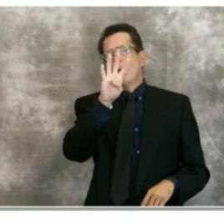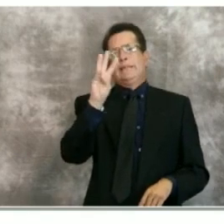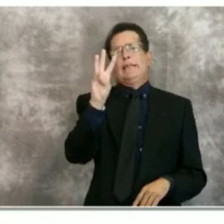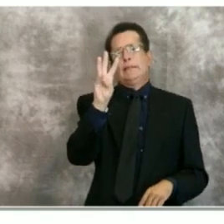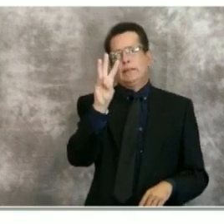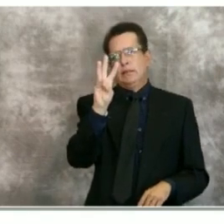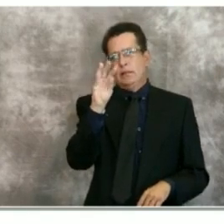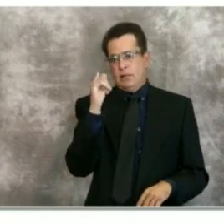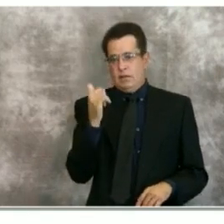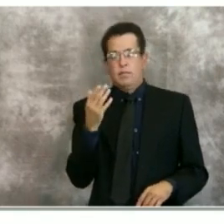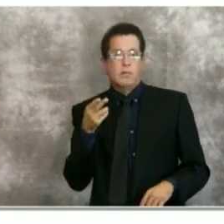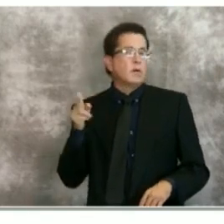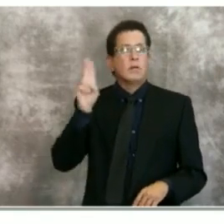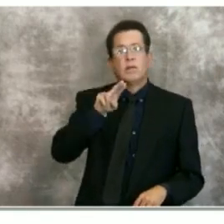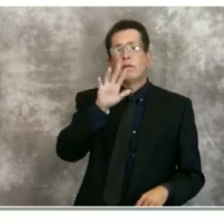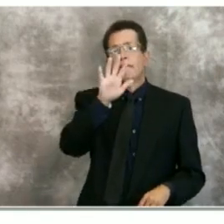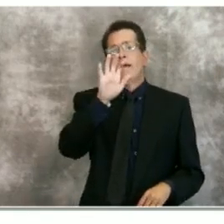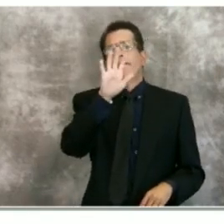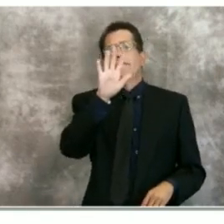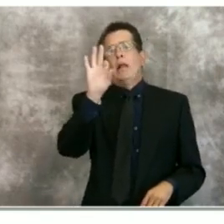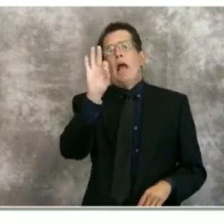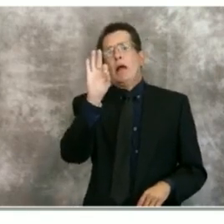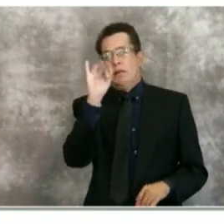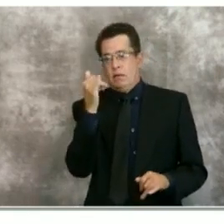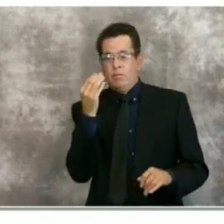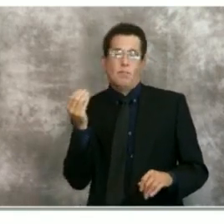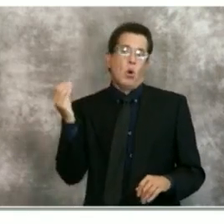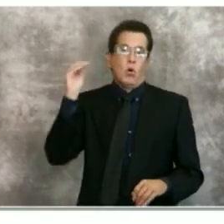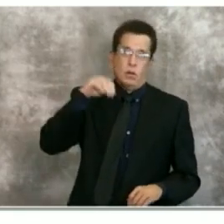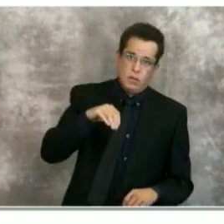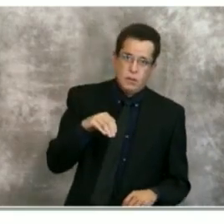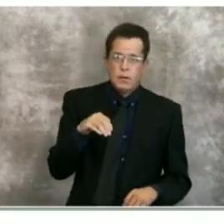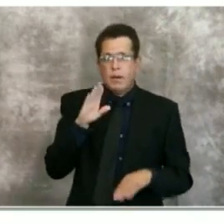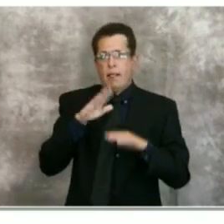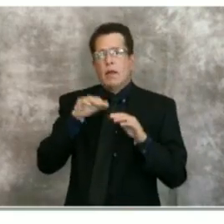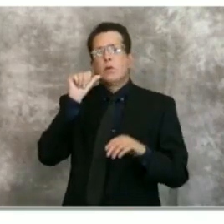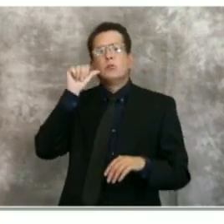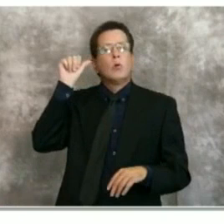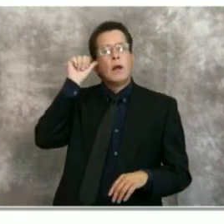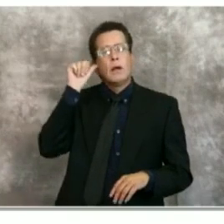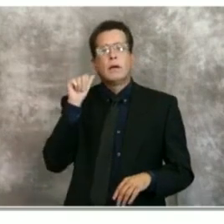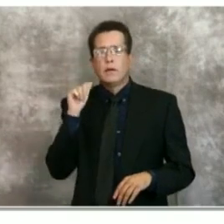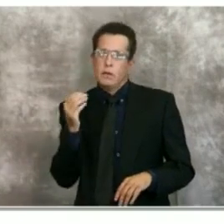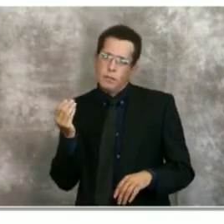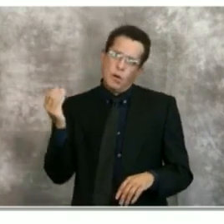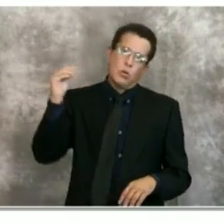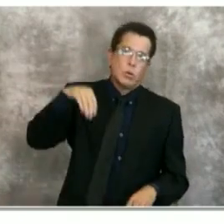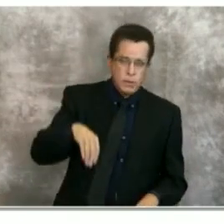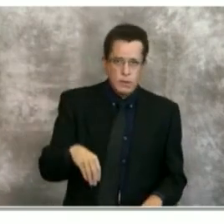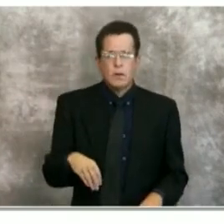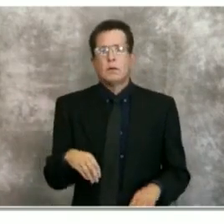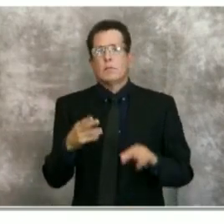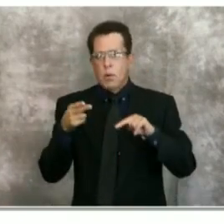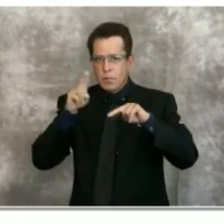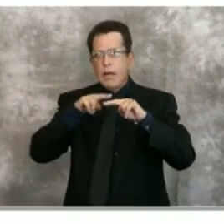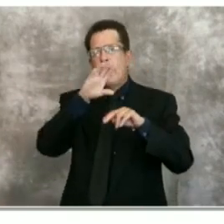59PM YESTERDAY. THE TOTAL NUMBER OF CASES IS NOW AT 21,446, WHICH IS 500 AND 59